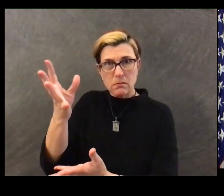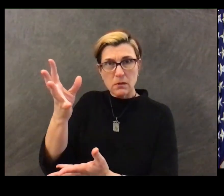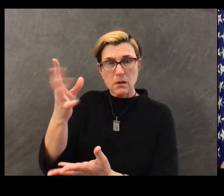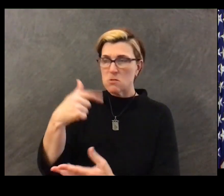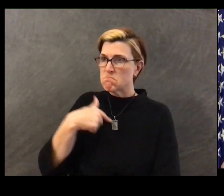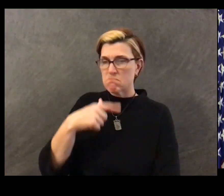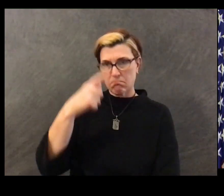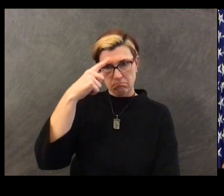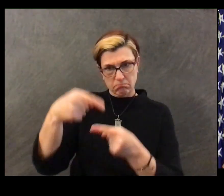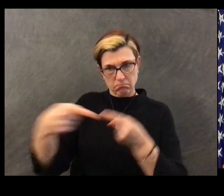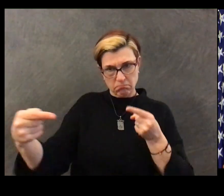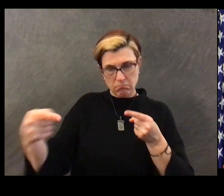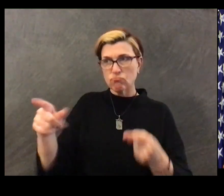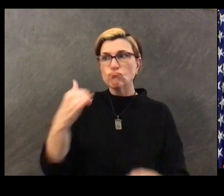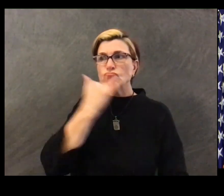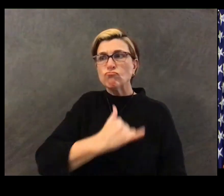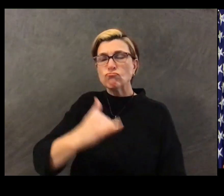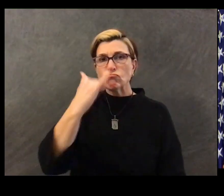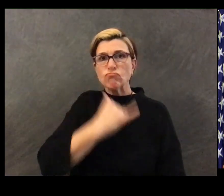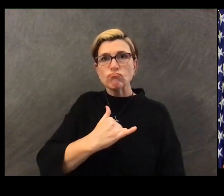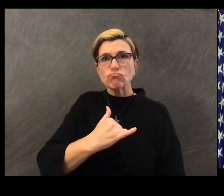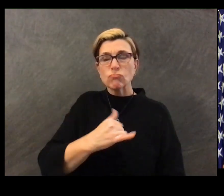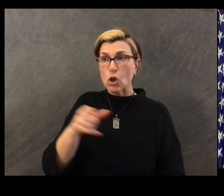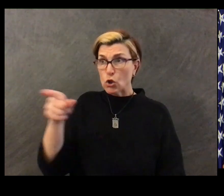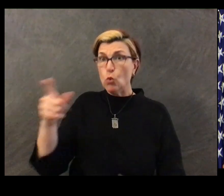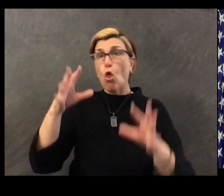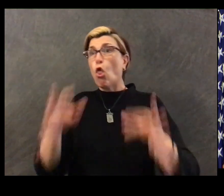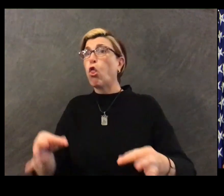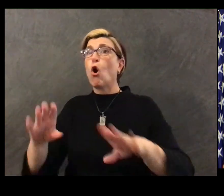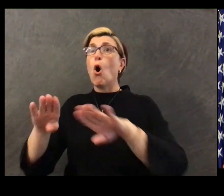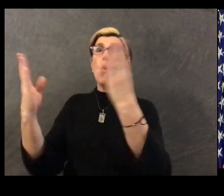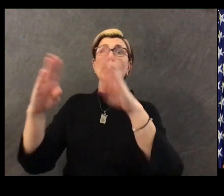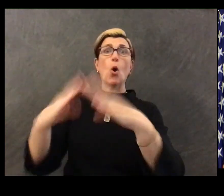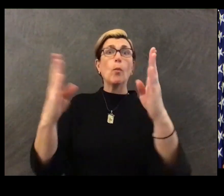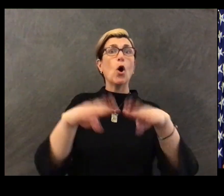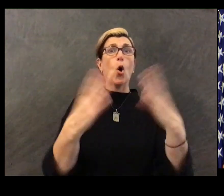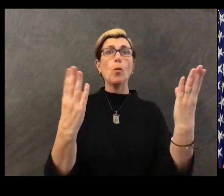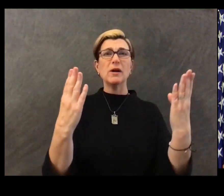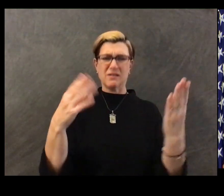certain facilities which are in violation of the phase 1 guidelines for